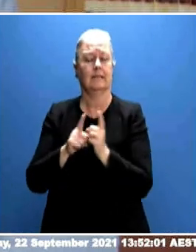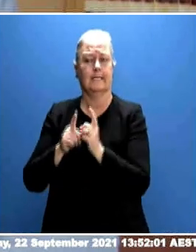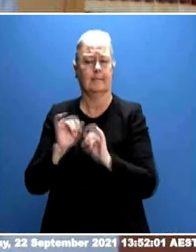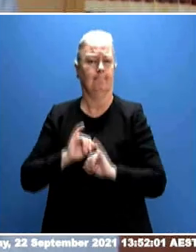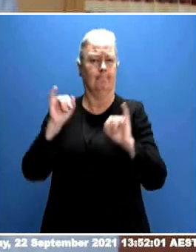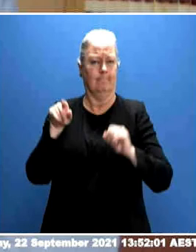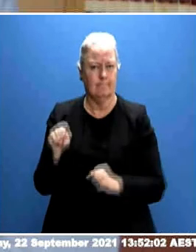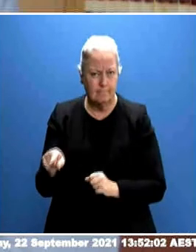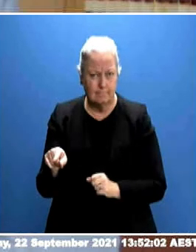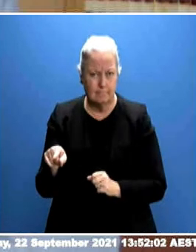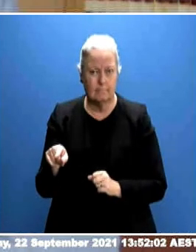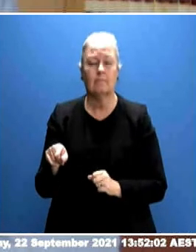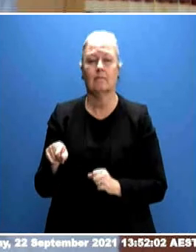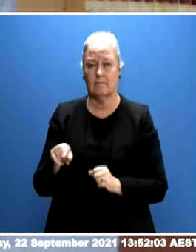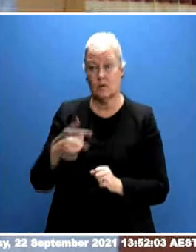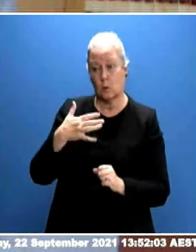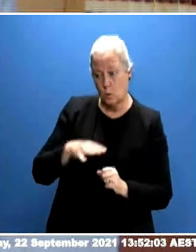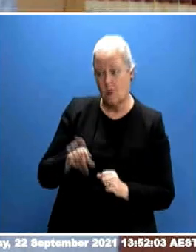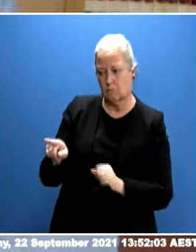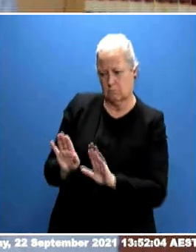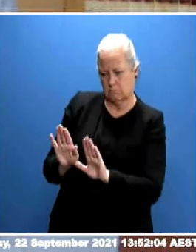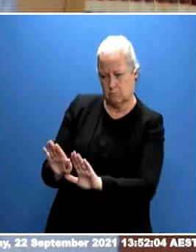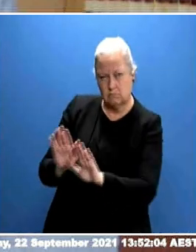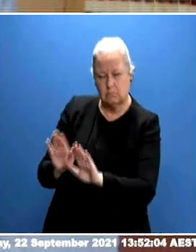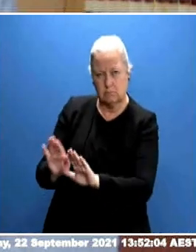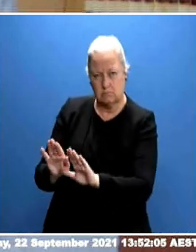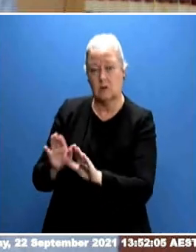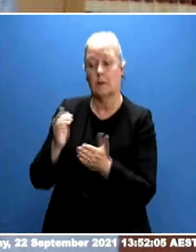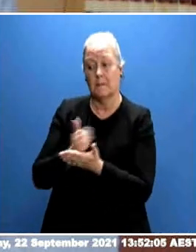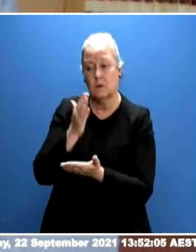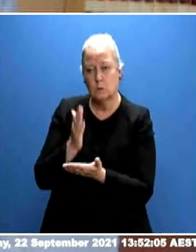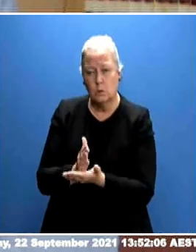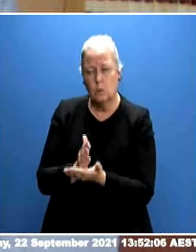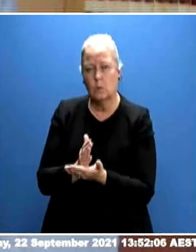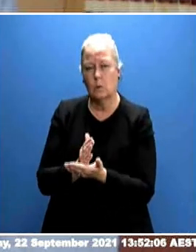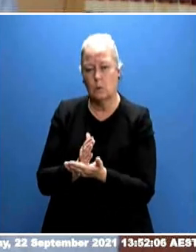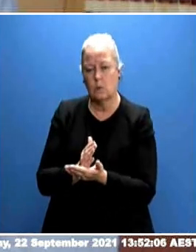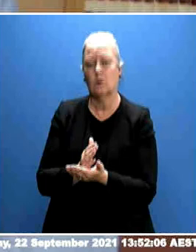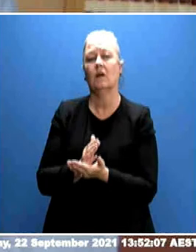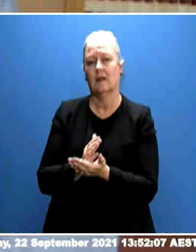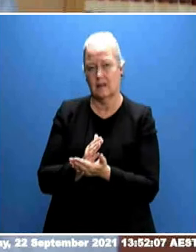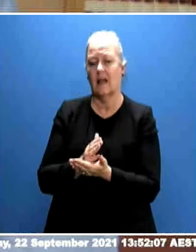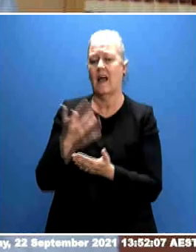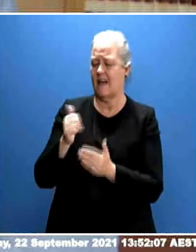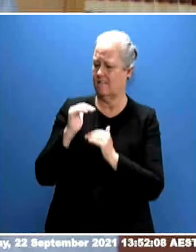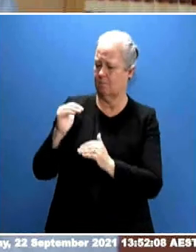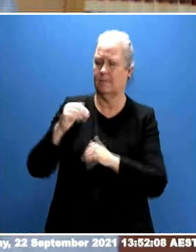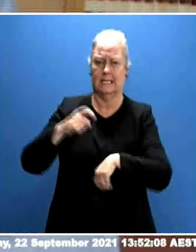framework to be for a period of time that enables stabilisation and,